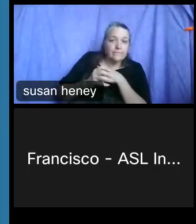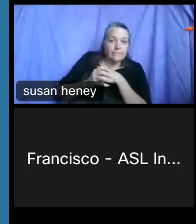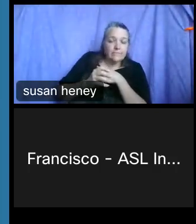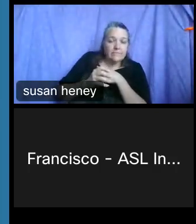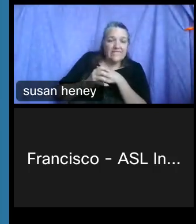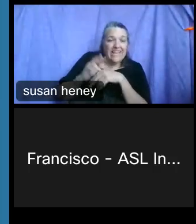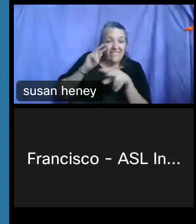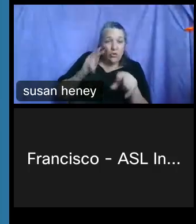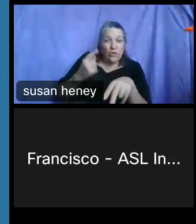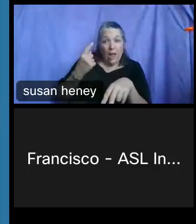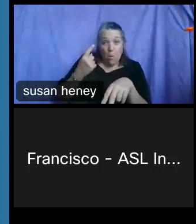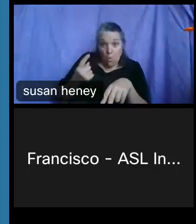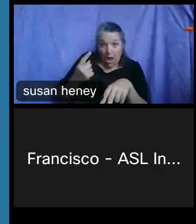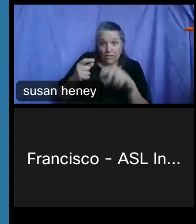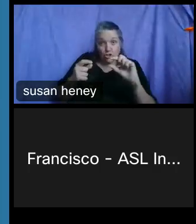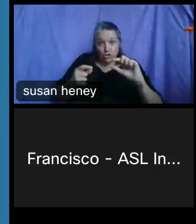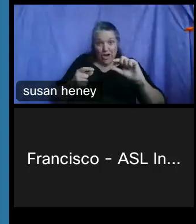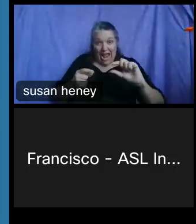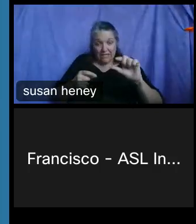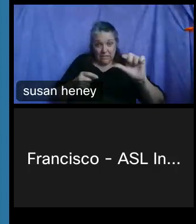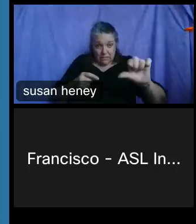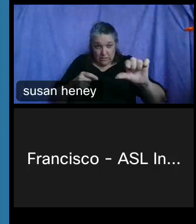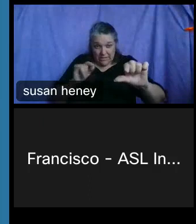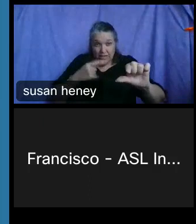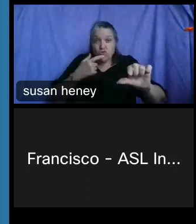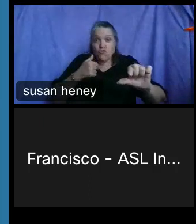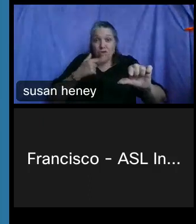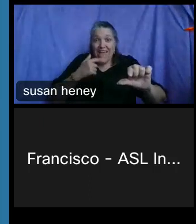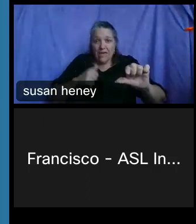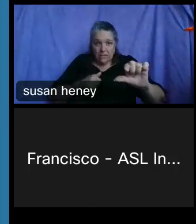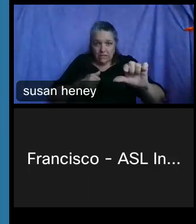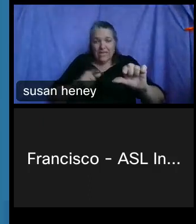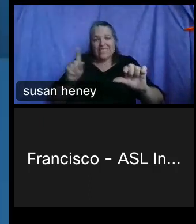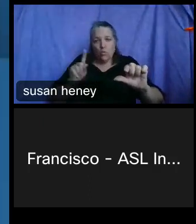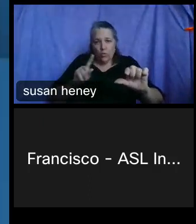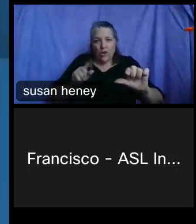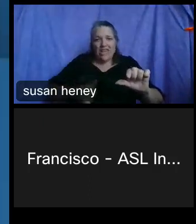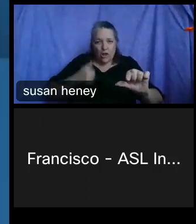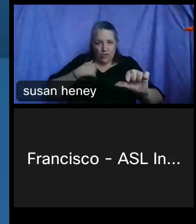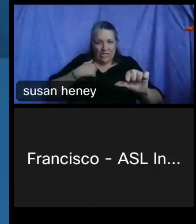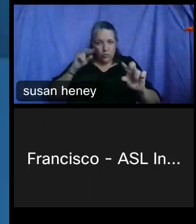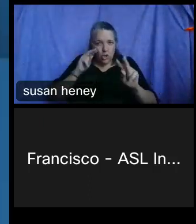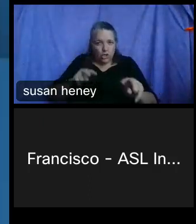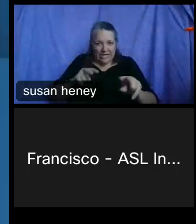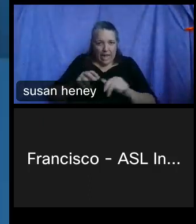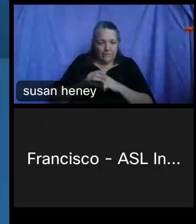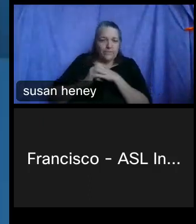in the red circle is the tract or puzzle piece as to where our address is located. Now based on